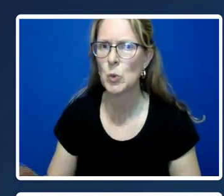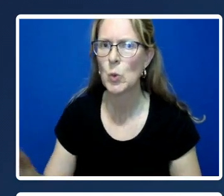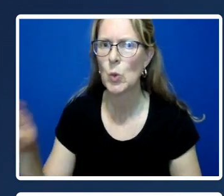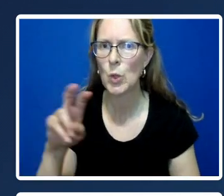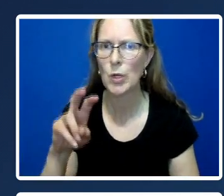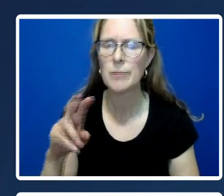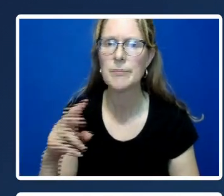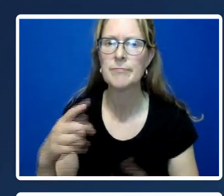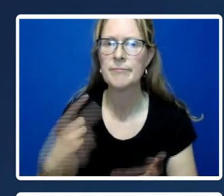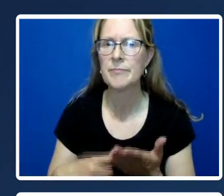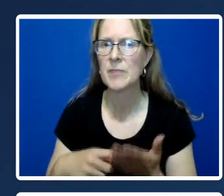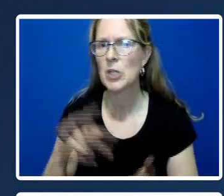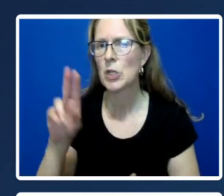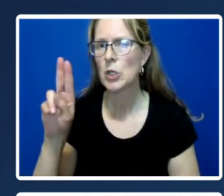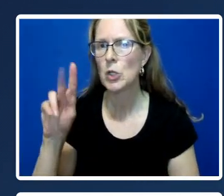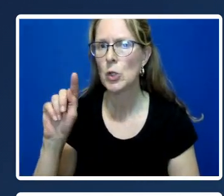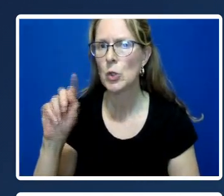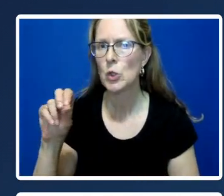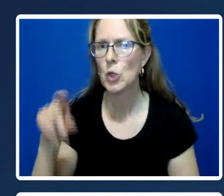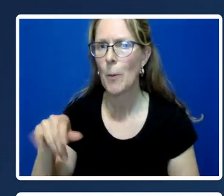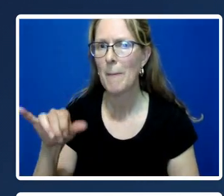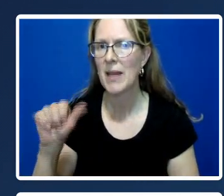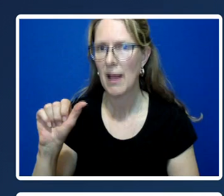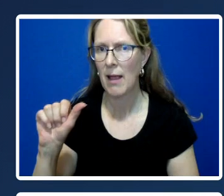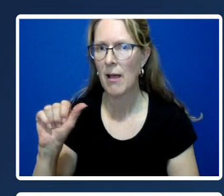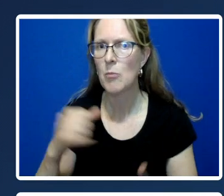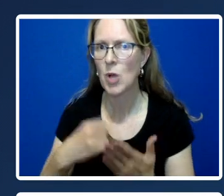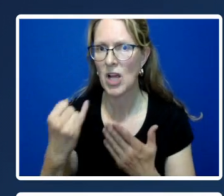which was the exhibit at the time at Anacostia Community Museum,